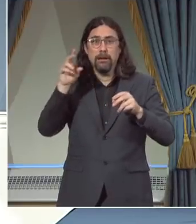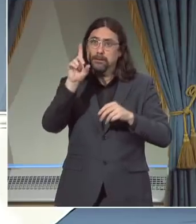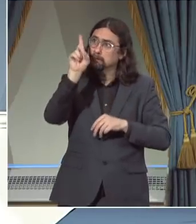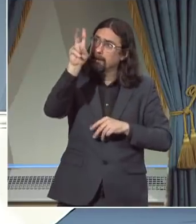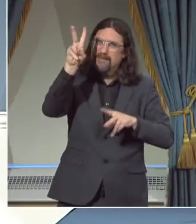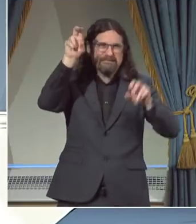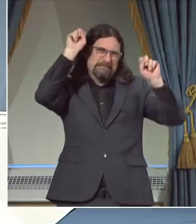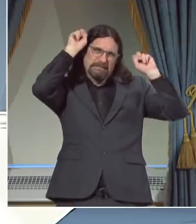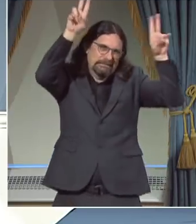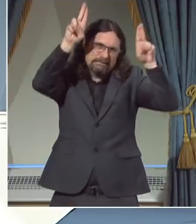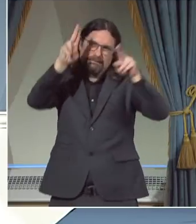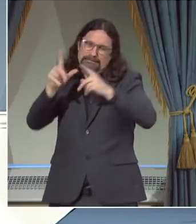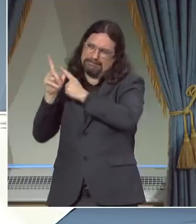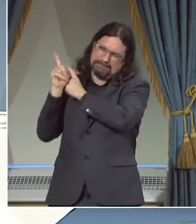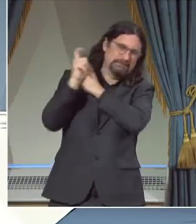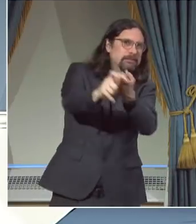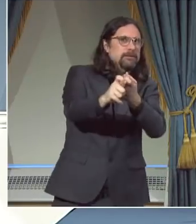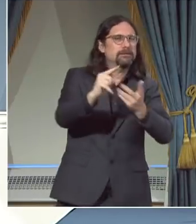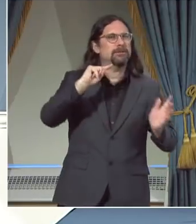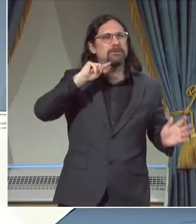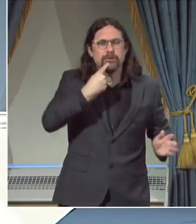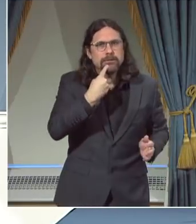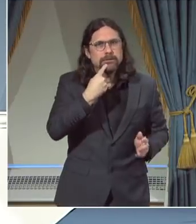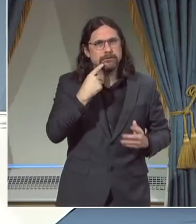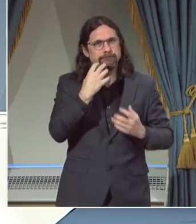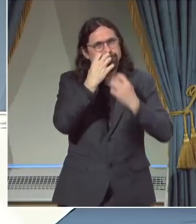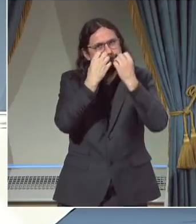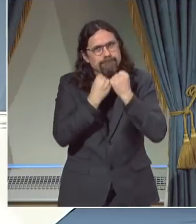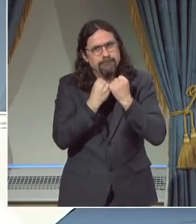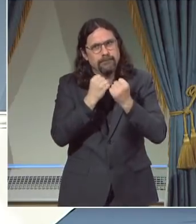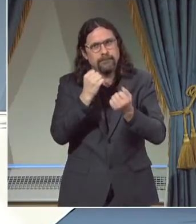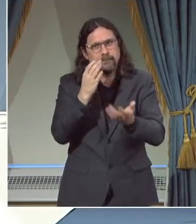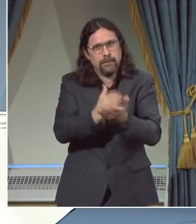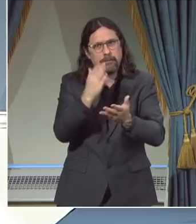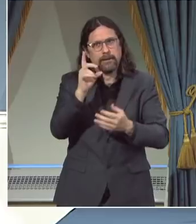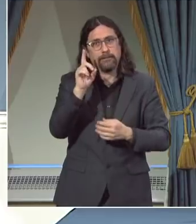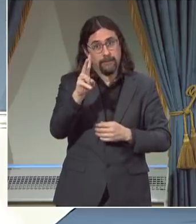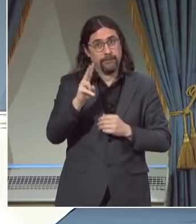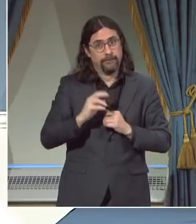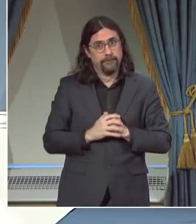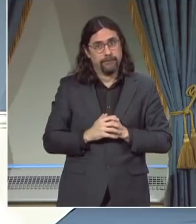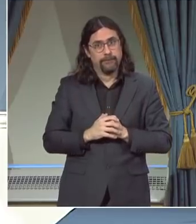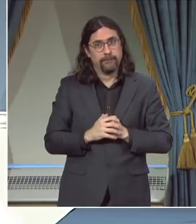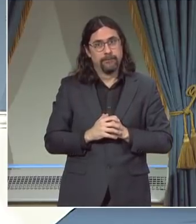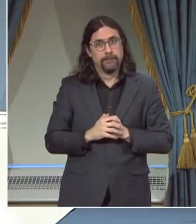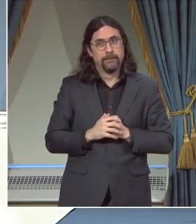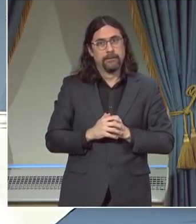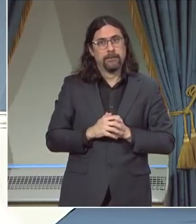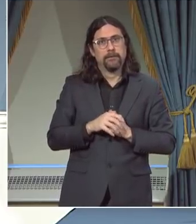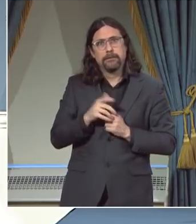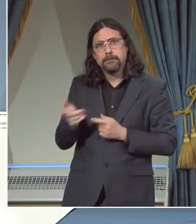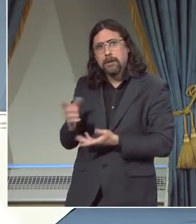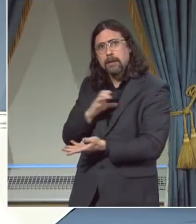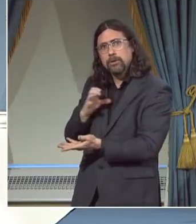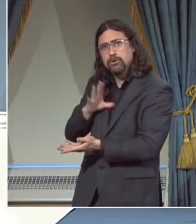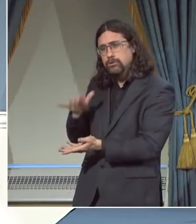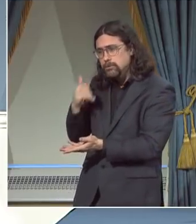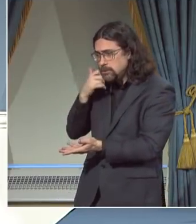OF THE POINTS. THE MESSAGE IS DOMESTIC VIOLENCE IS AN EXTREMELY HIGH PRIORITY FOR ALL MEMBERS OF